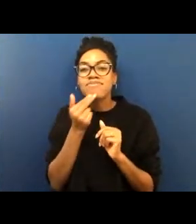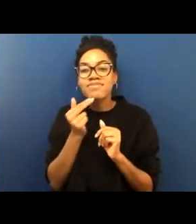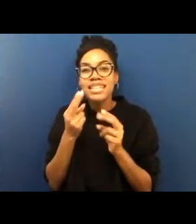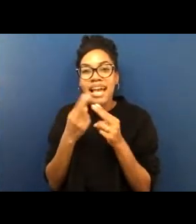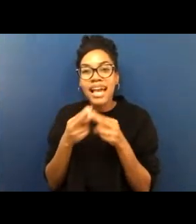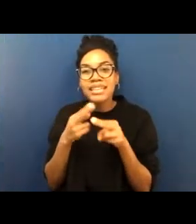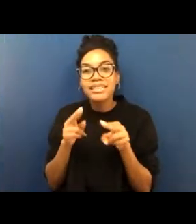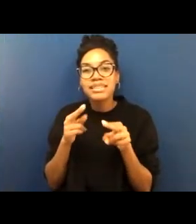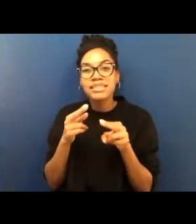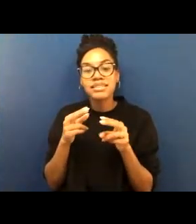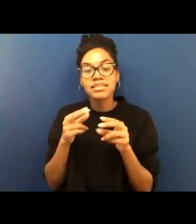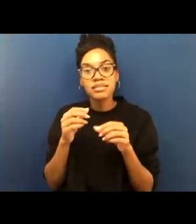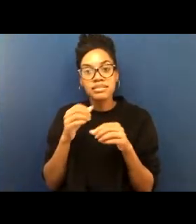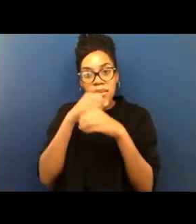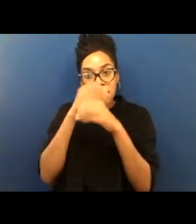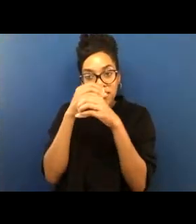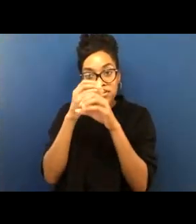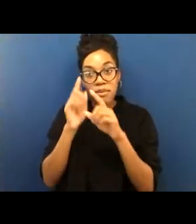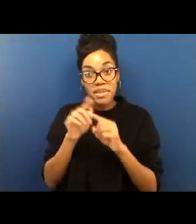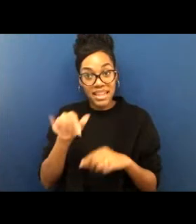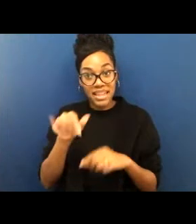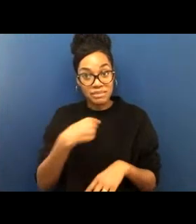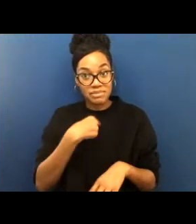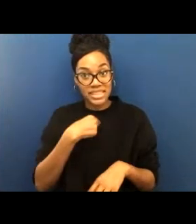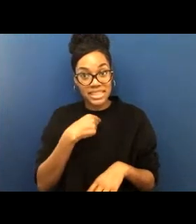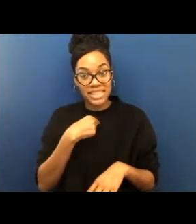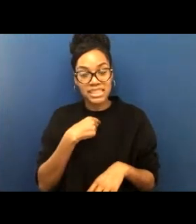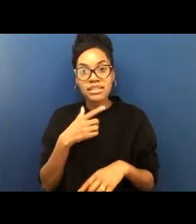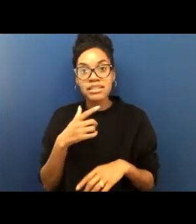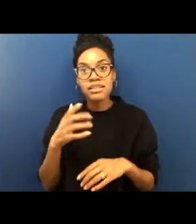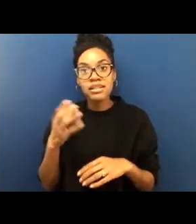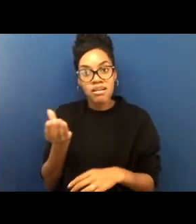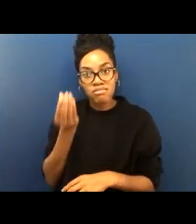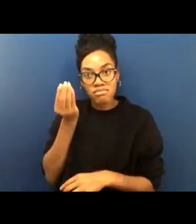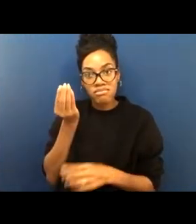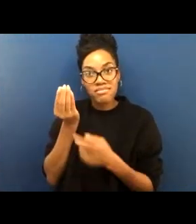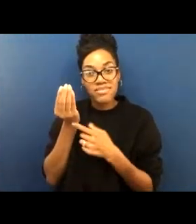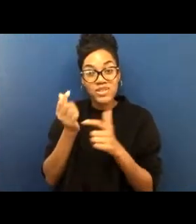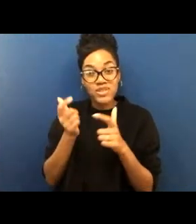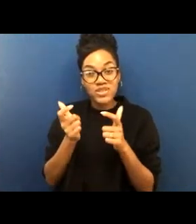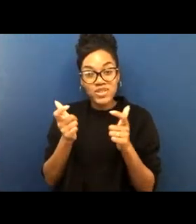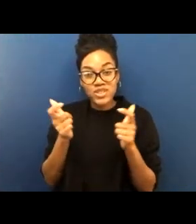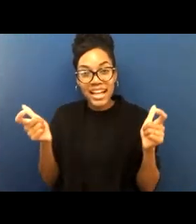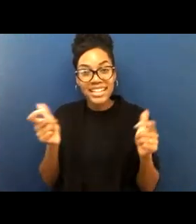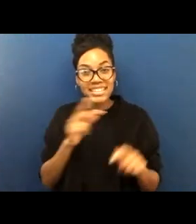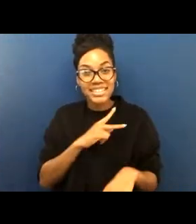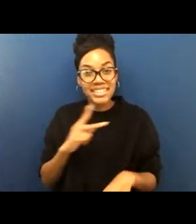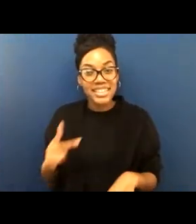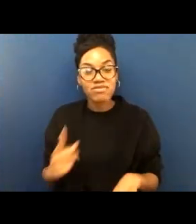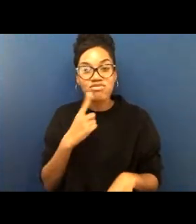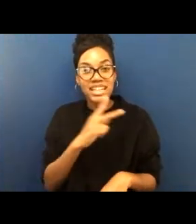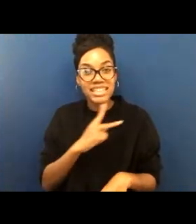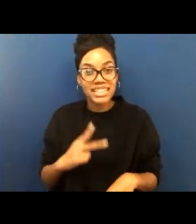but this is me holding a giant male red king crab. So I'm wondering how those little tiny eggs